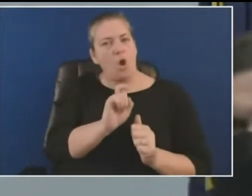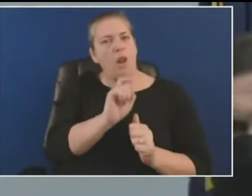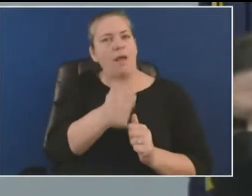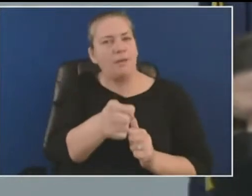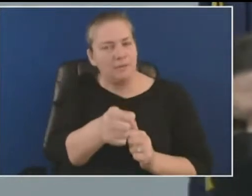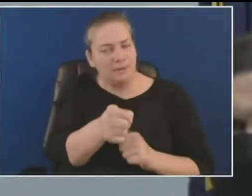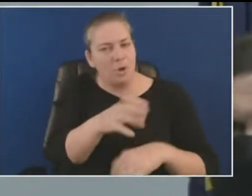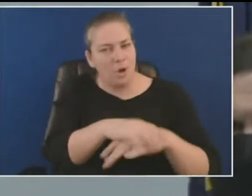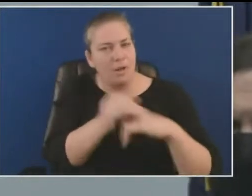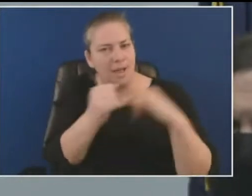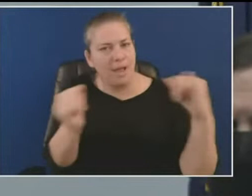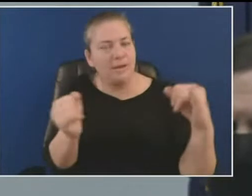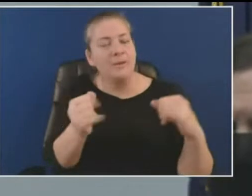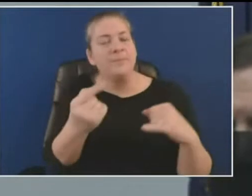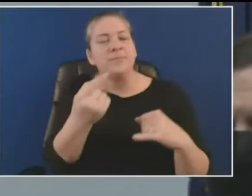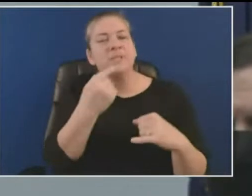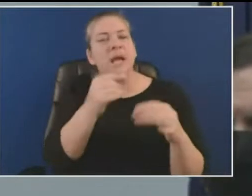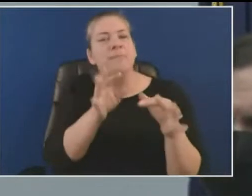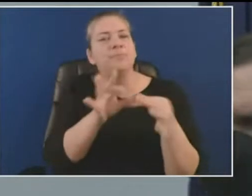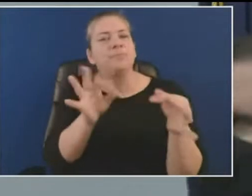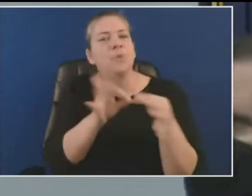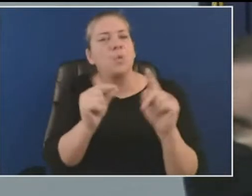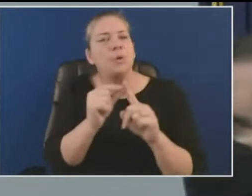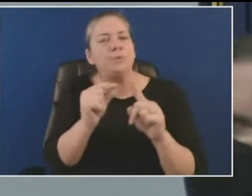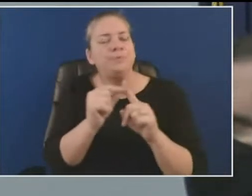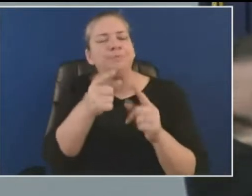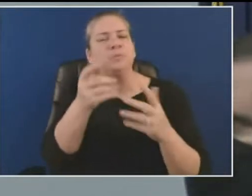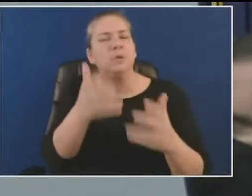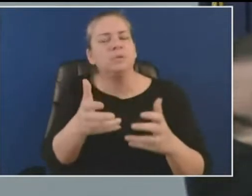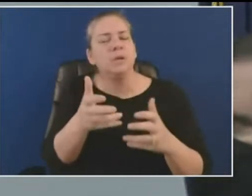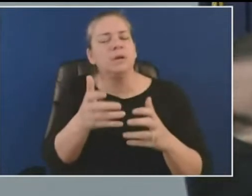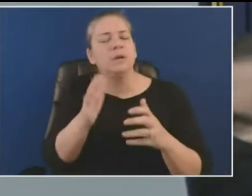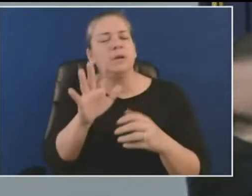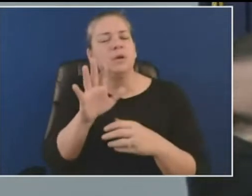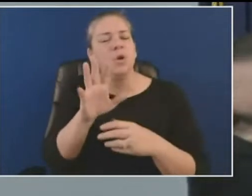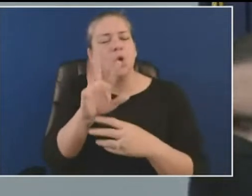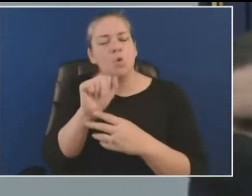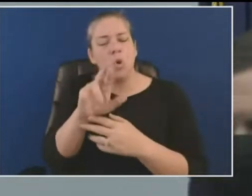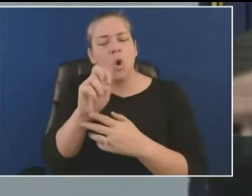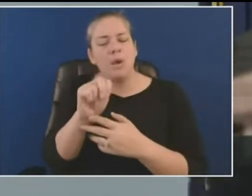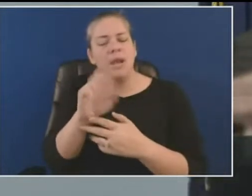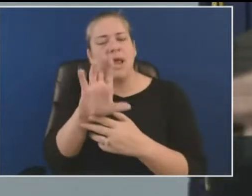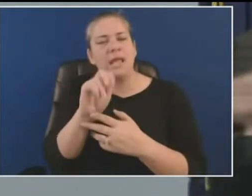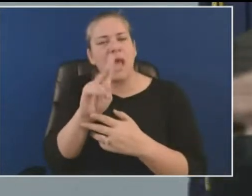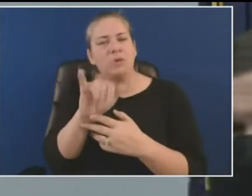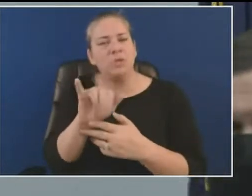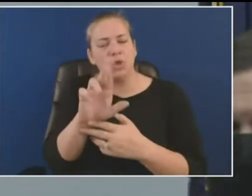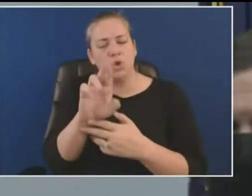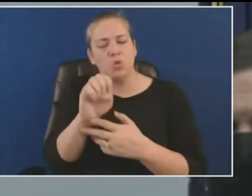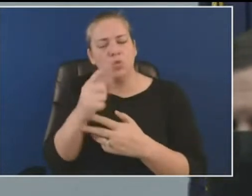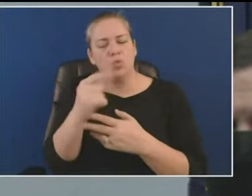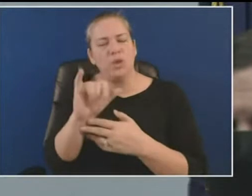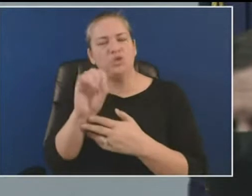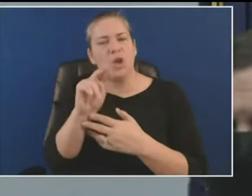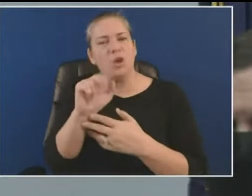It's right here. Warren County regional. Warren County regional centers.